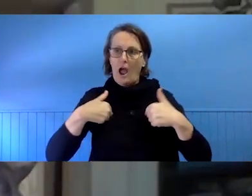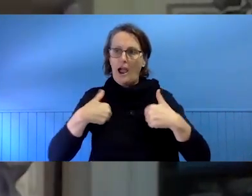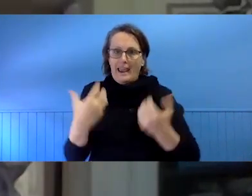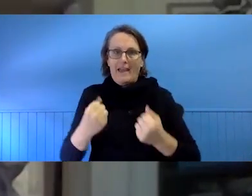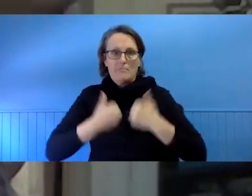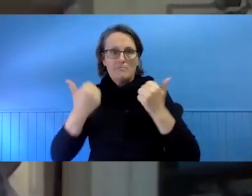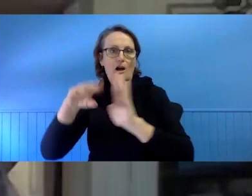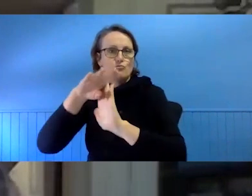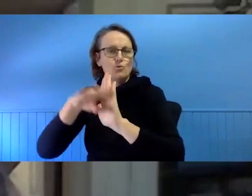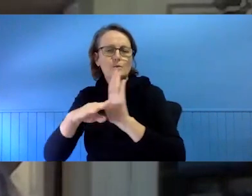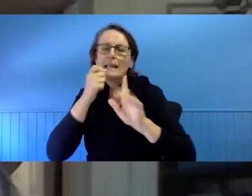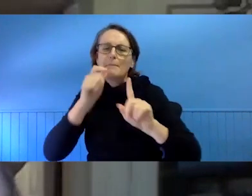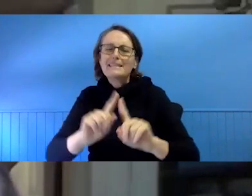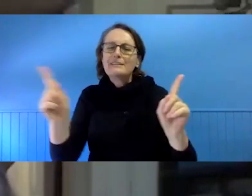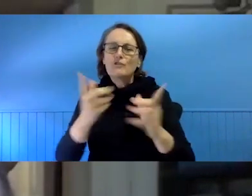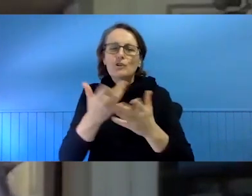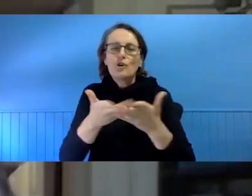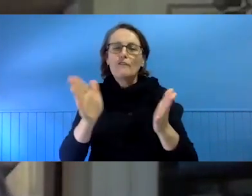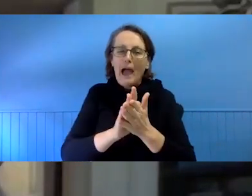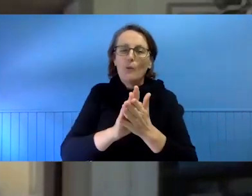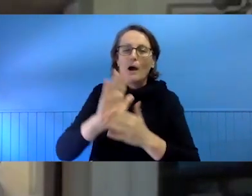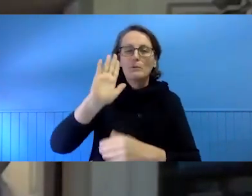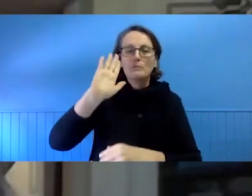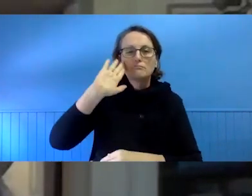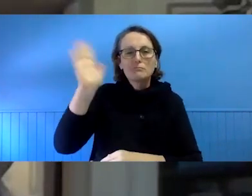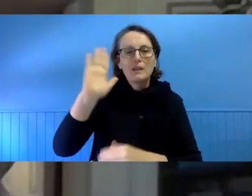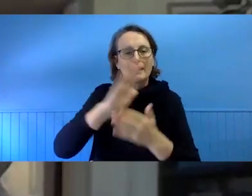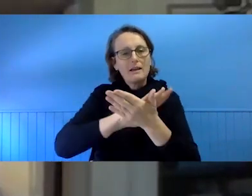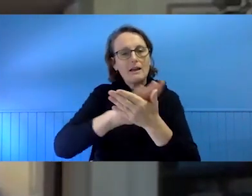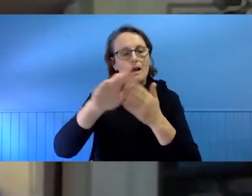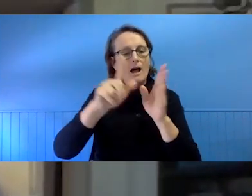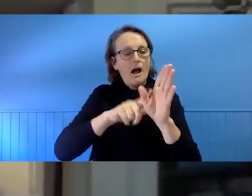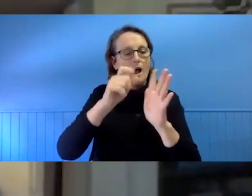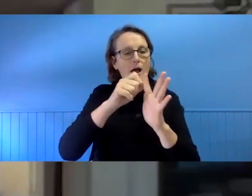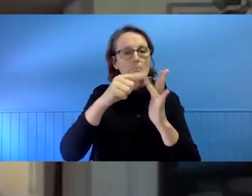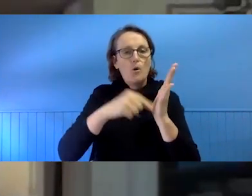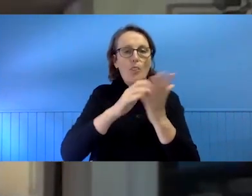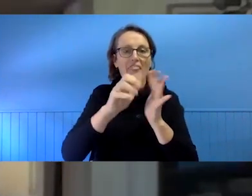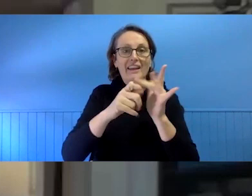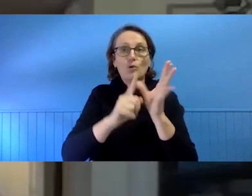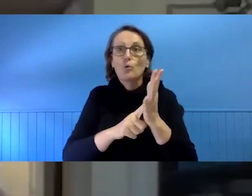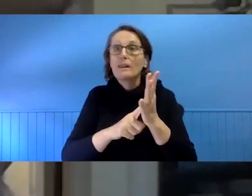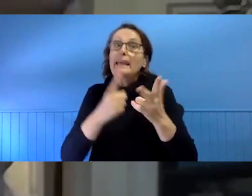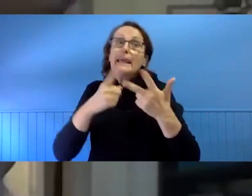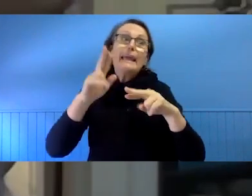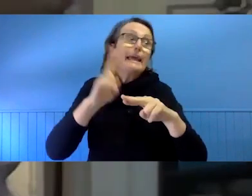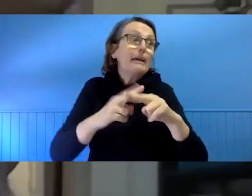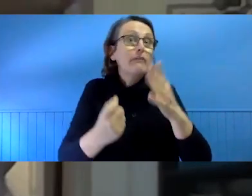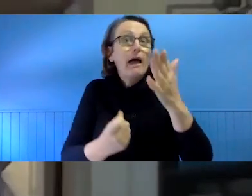different to how I would present a hypothetical plan, because we're in